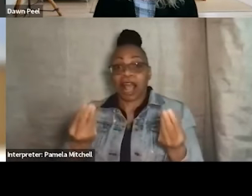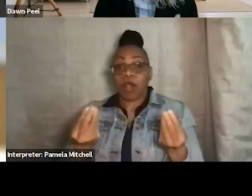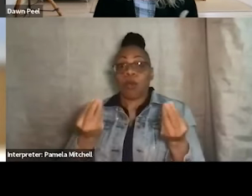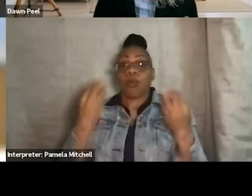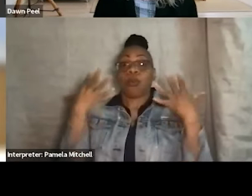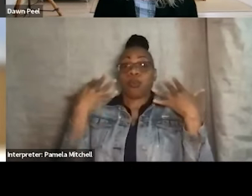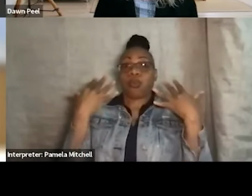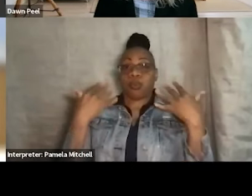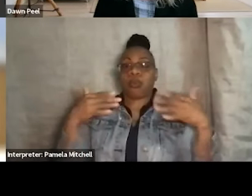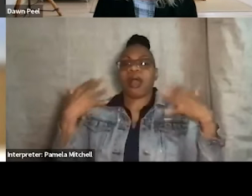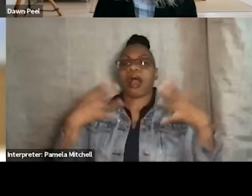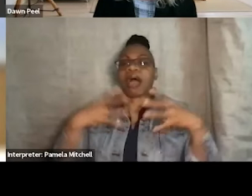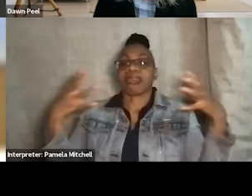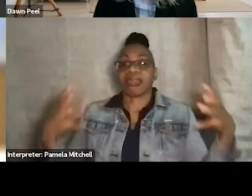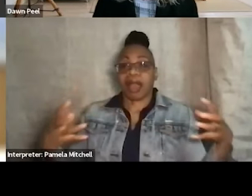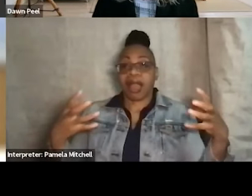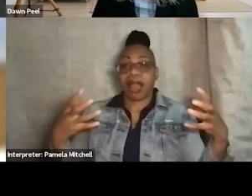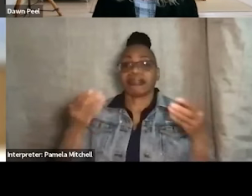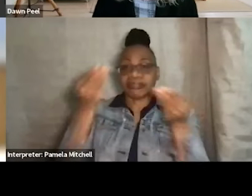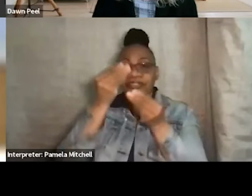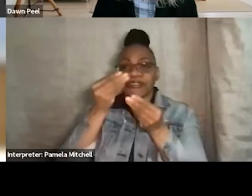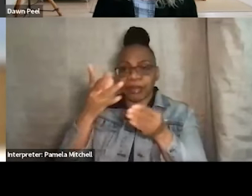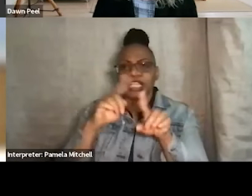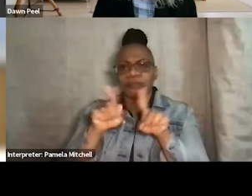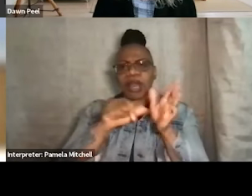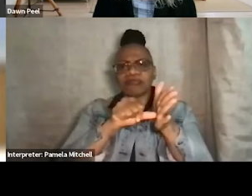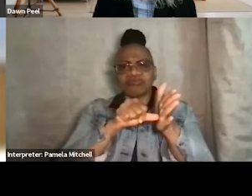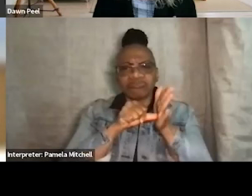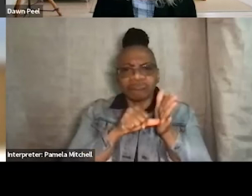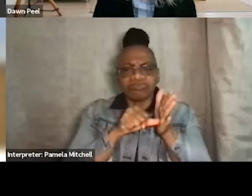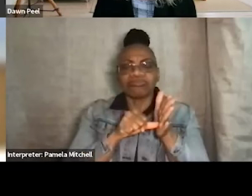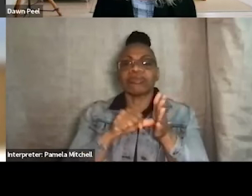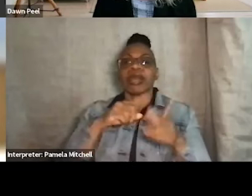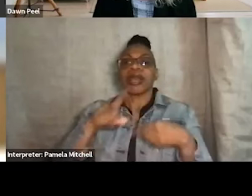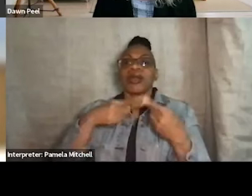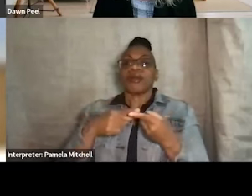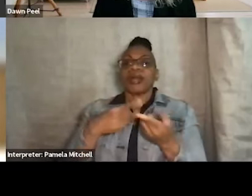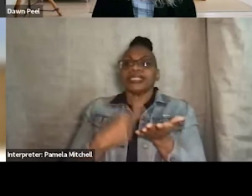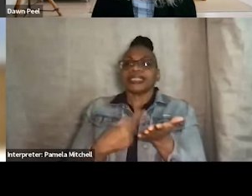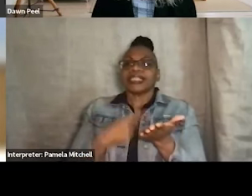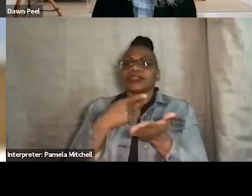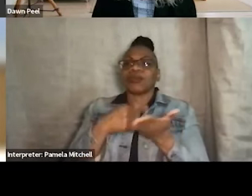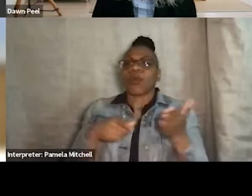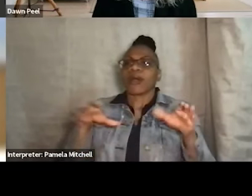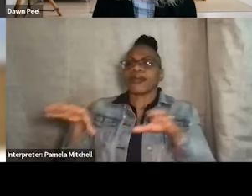but I'm gonna hit some of the high points here. So when we talk about what an active rescue is,